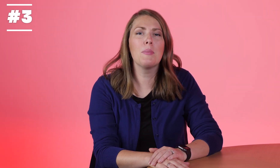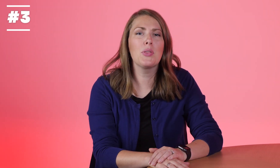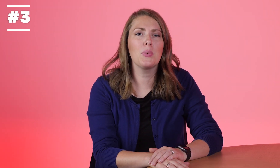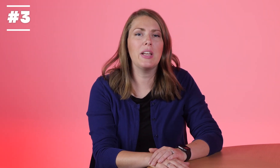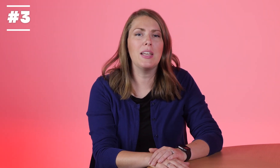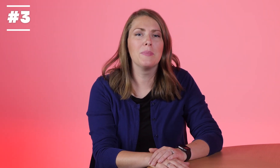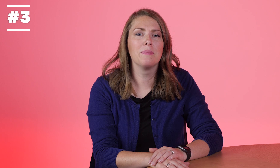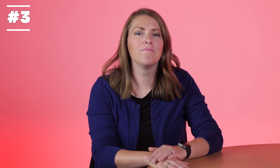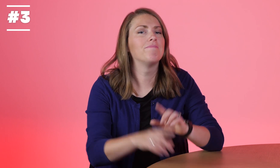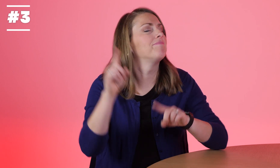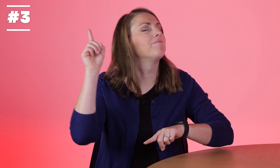number three